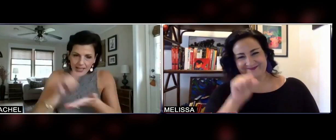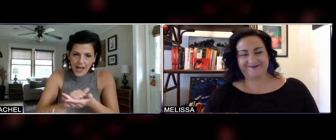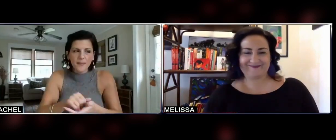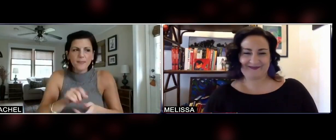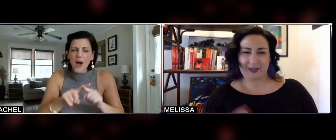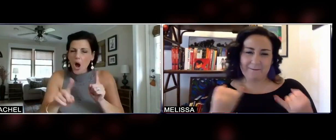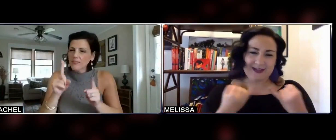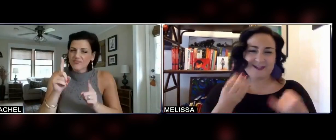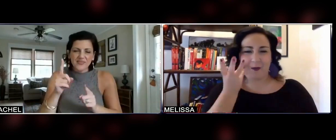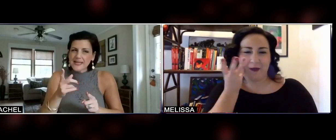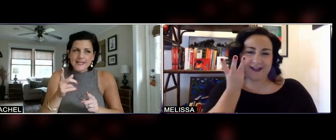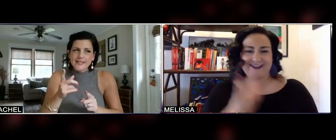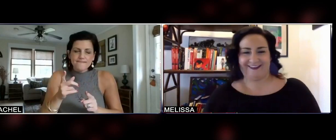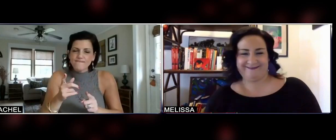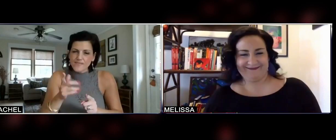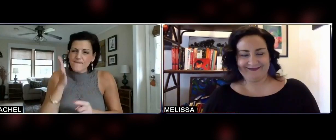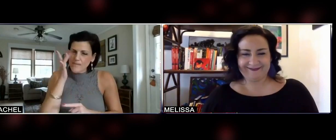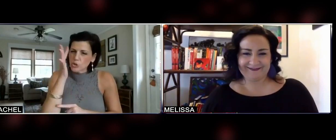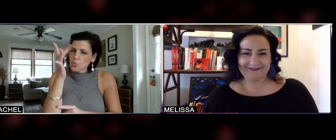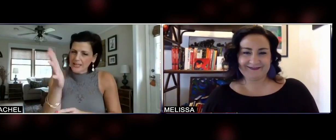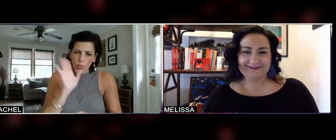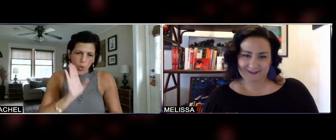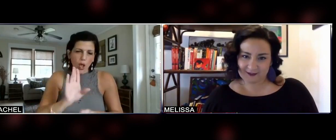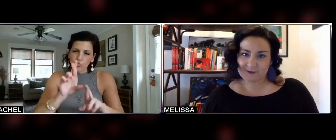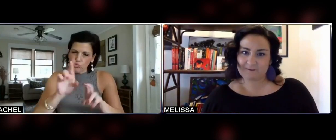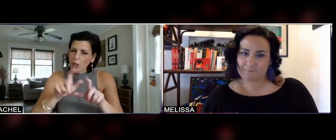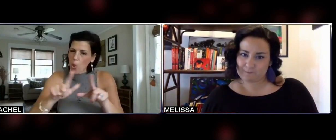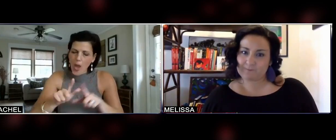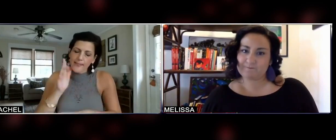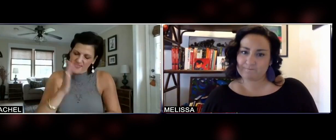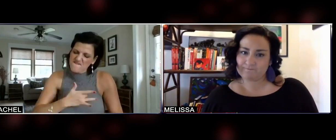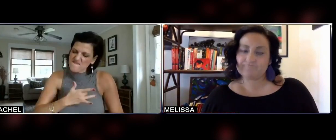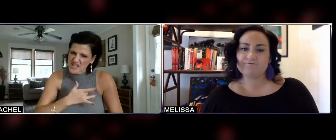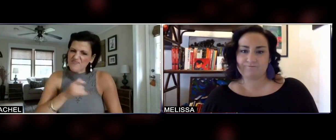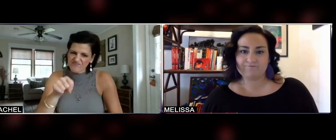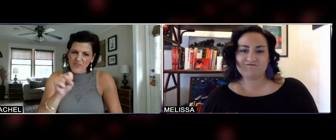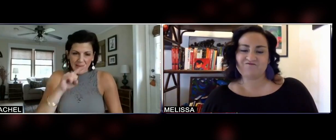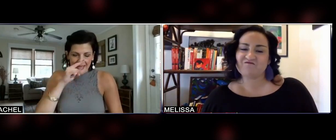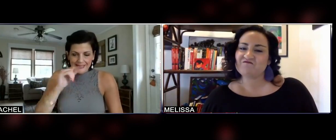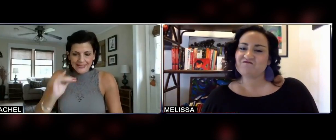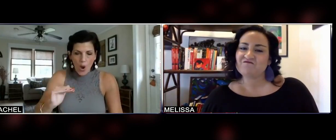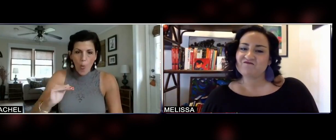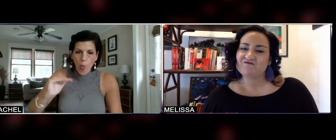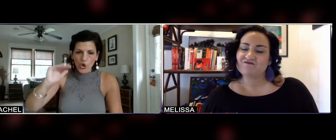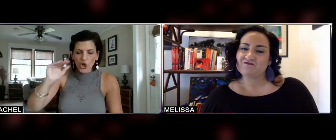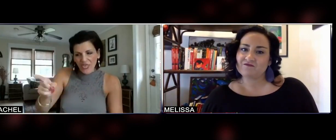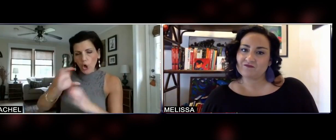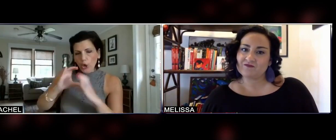Yes, and pasta and red wine, right!? Maybe later we will relocate - i have a feeling that we will someday.